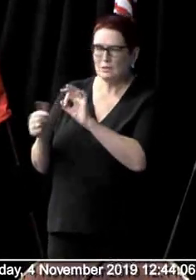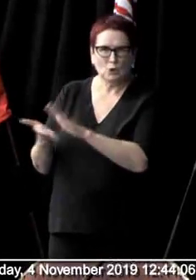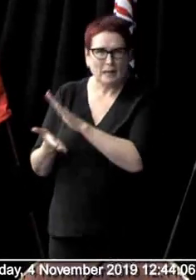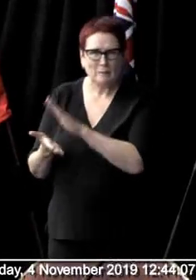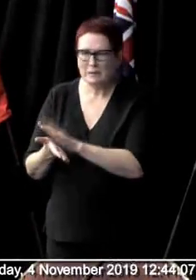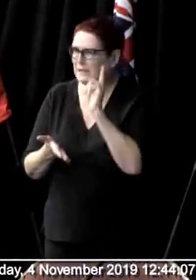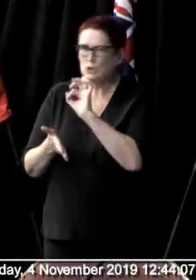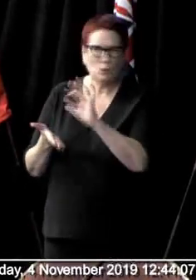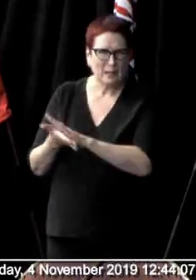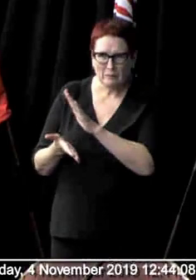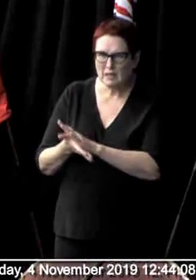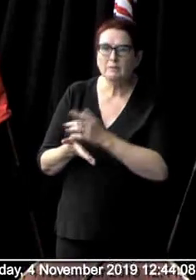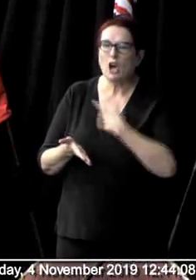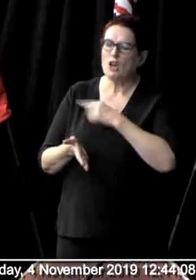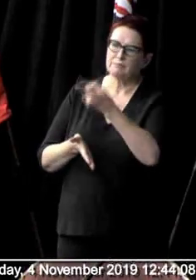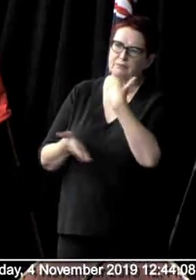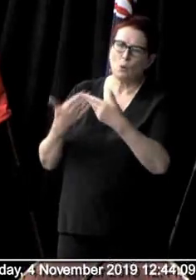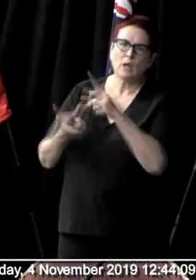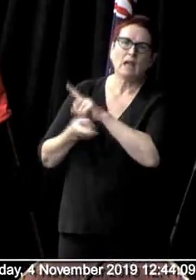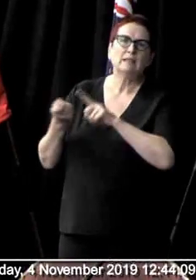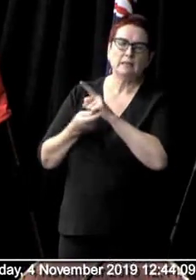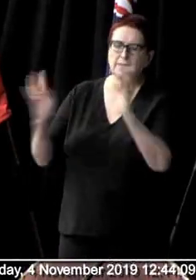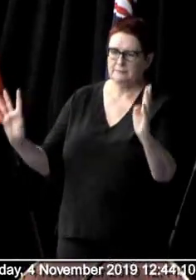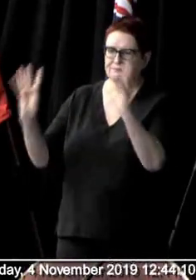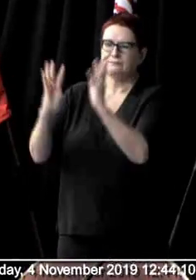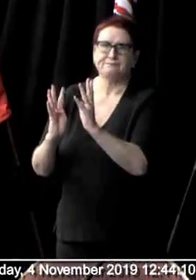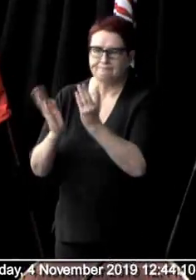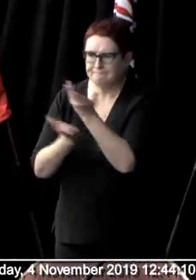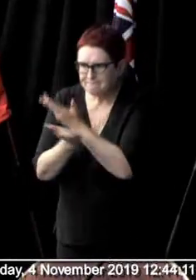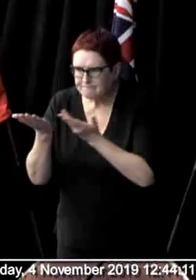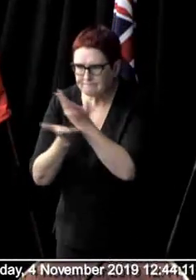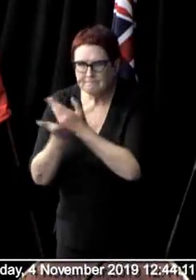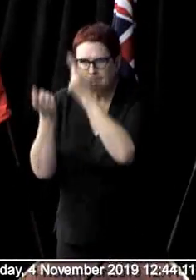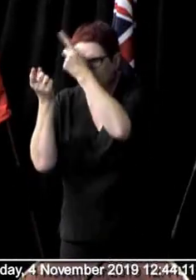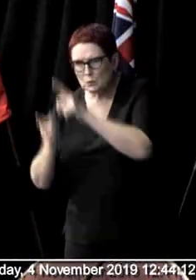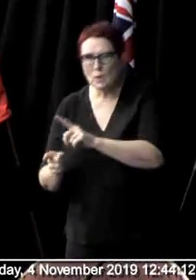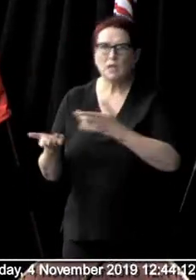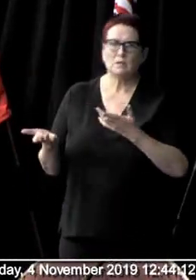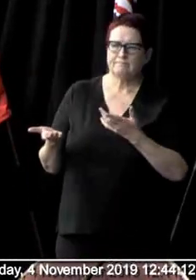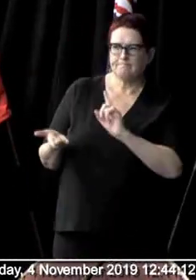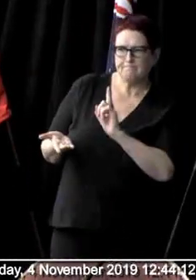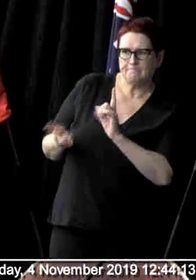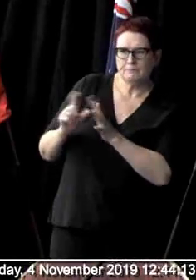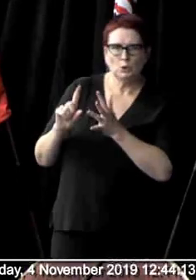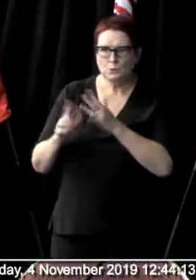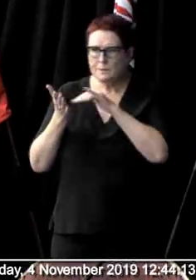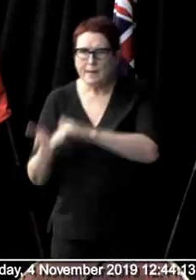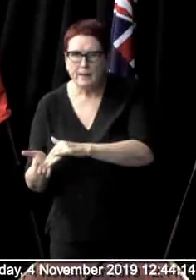So we – I called a meeting to try and work out what I could do and what we needed to